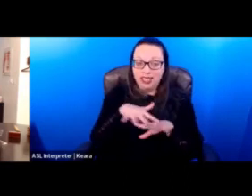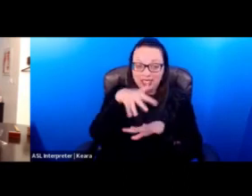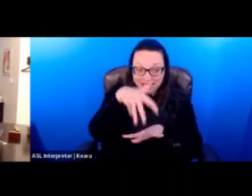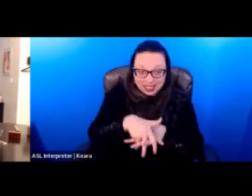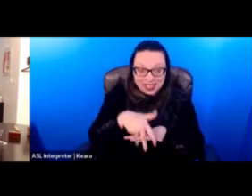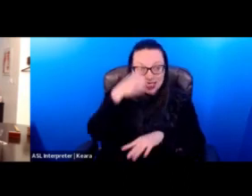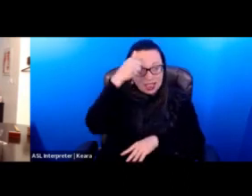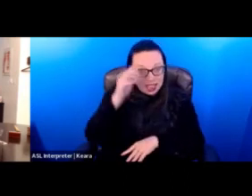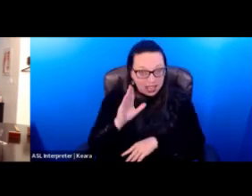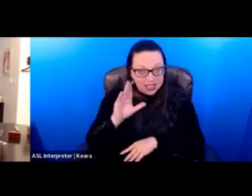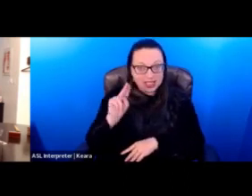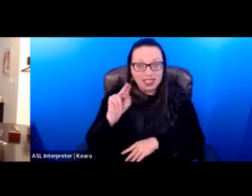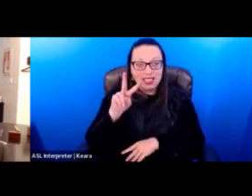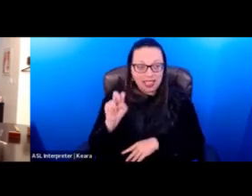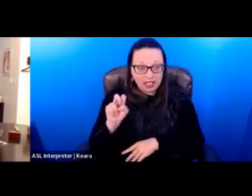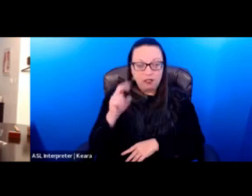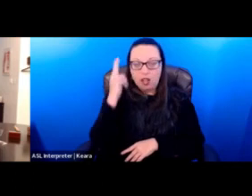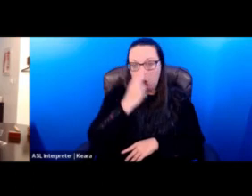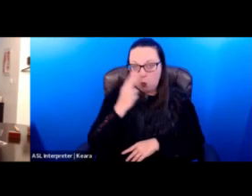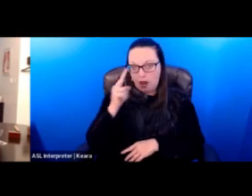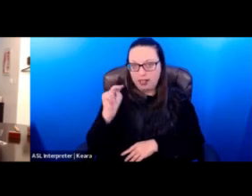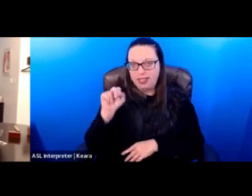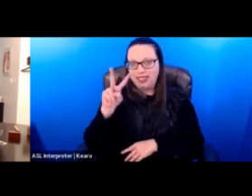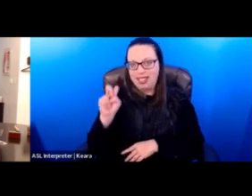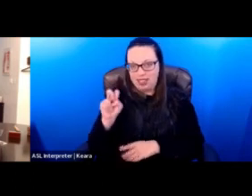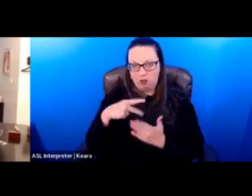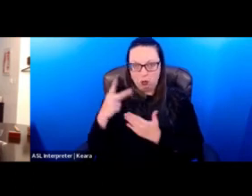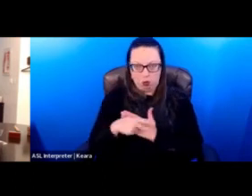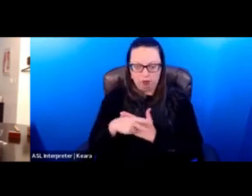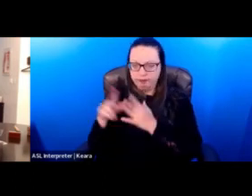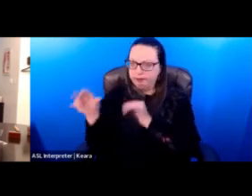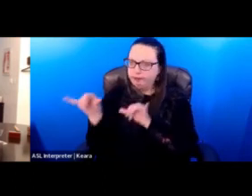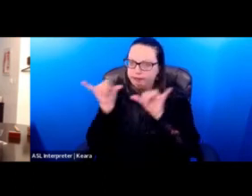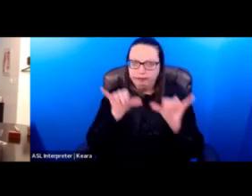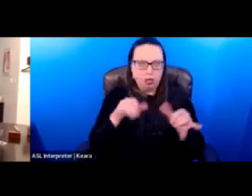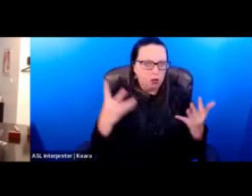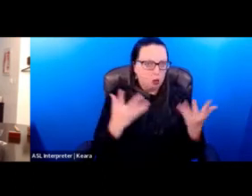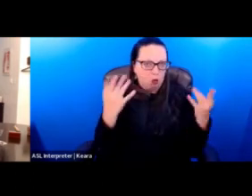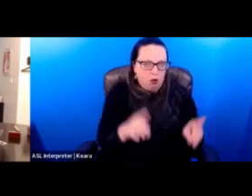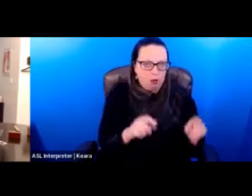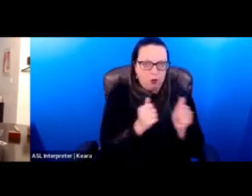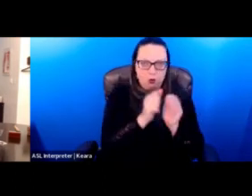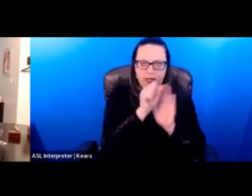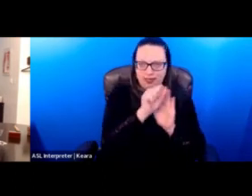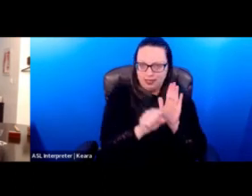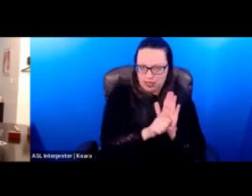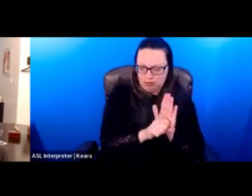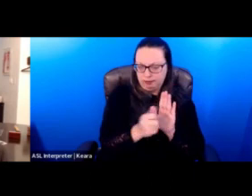basically replicates what is what occurs with the states. So they have a series of programs to focus on nutrition and